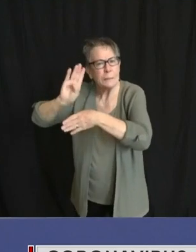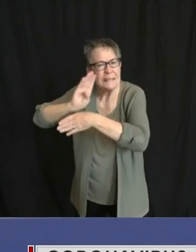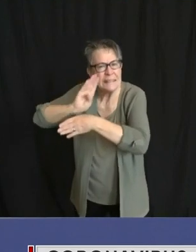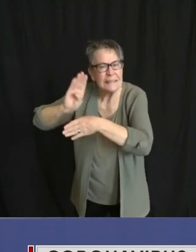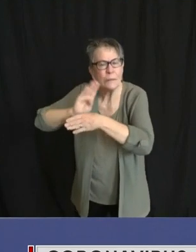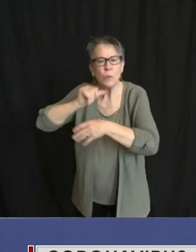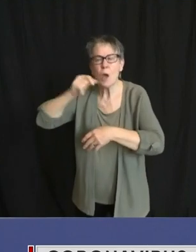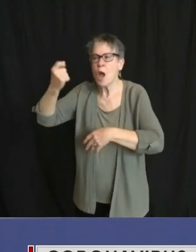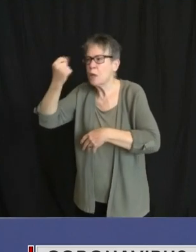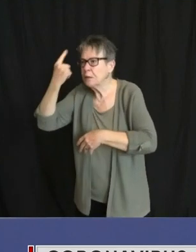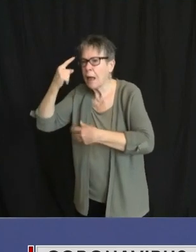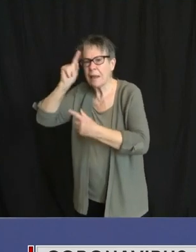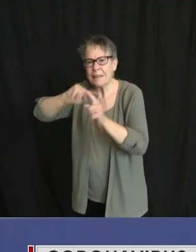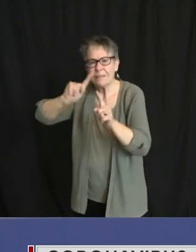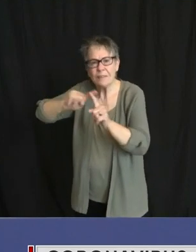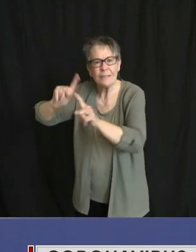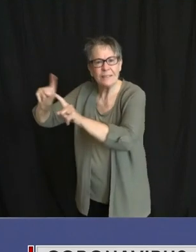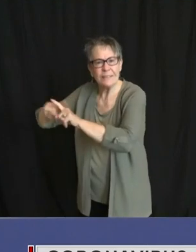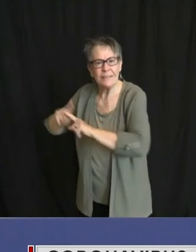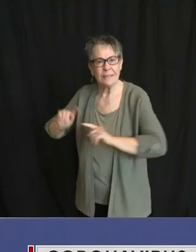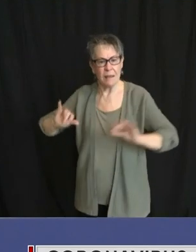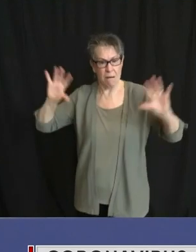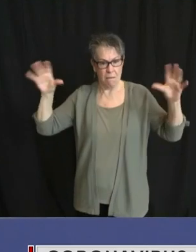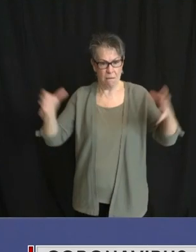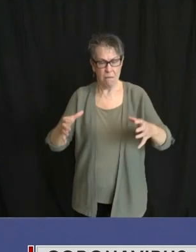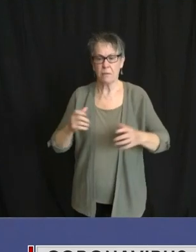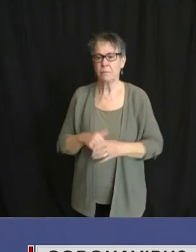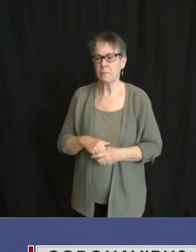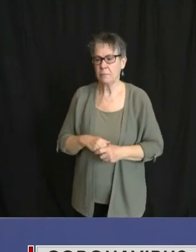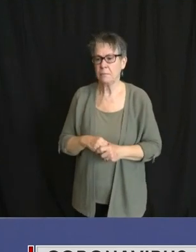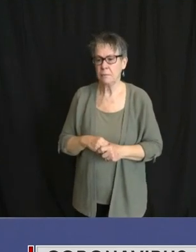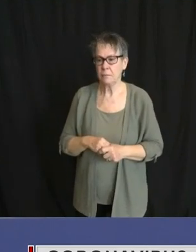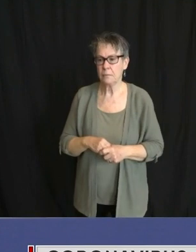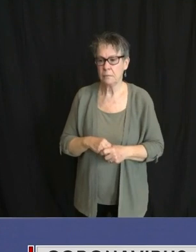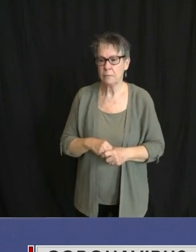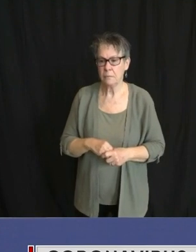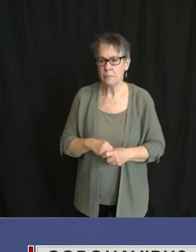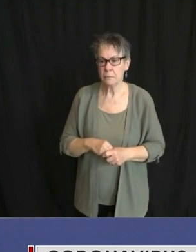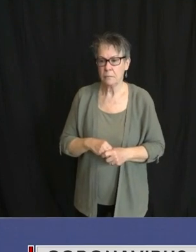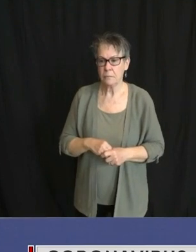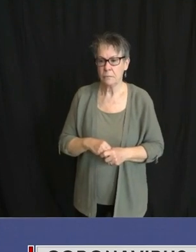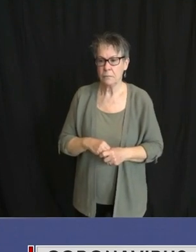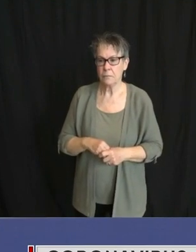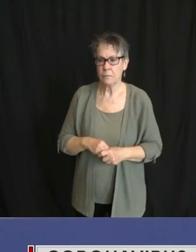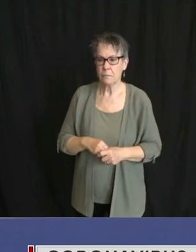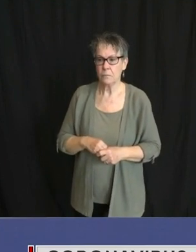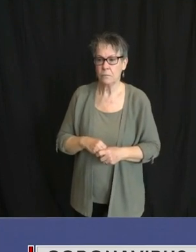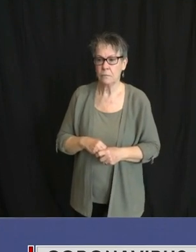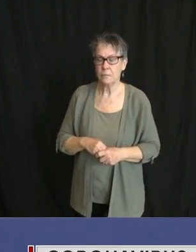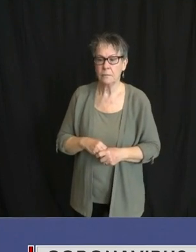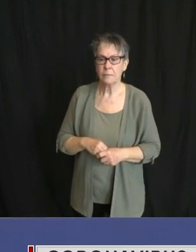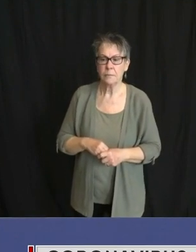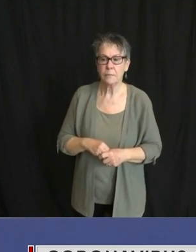WITH THIS PANDEMIC AND EVERYTHING FROM HOW DO YOU SHUT